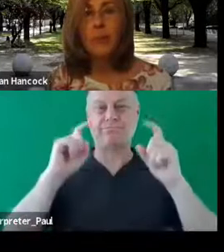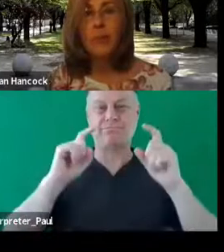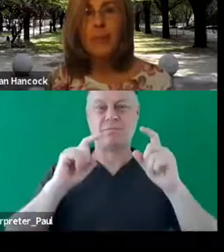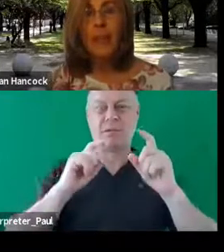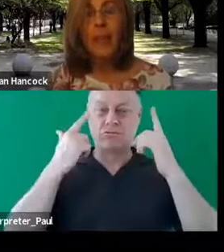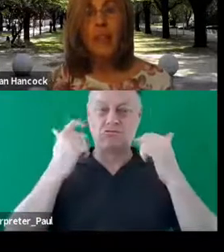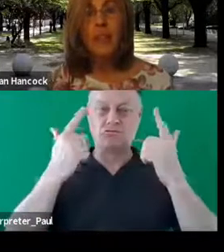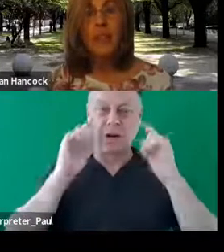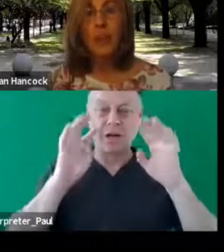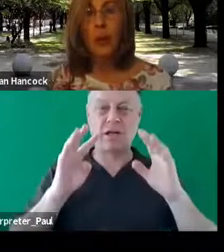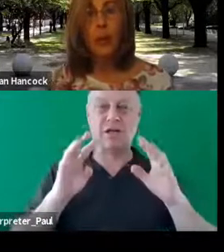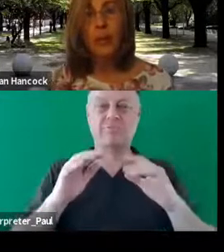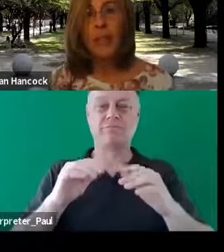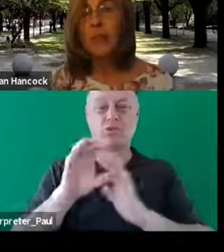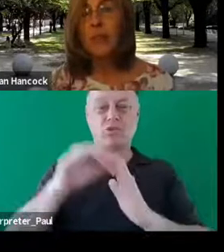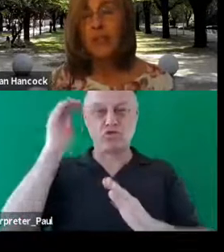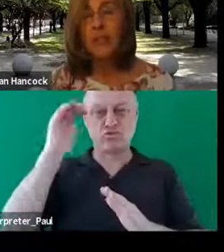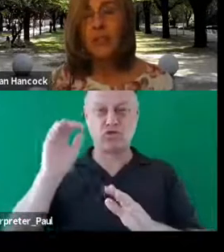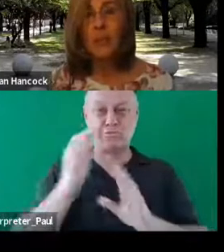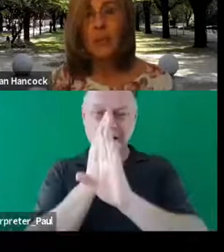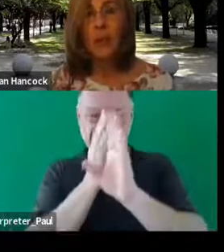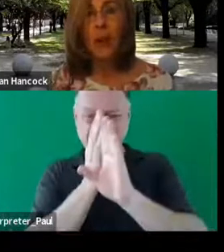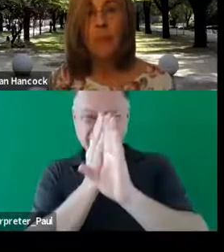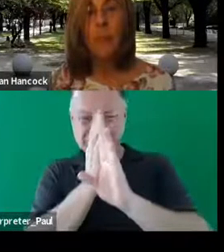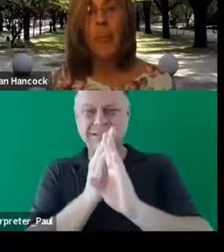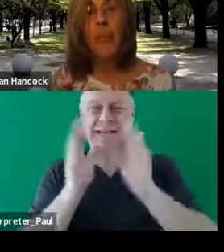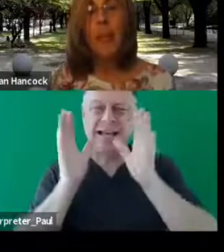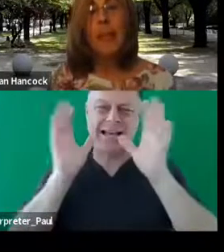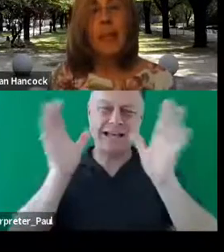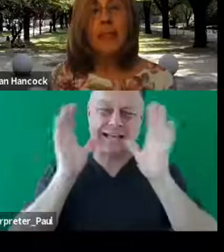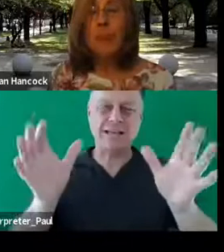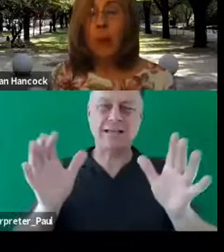screaming and generally not coping with the transition to the new environment and despite